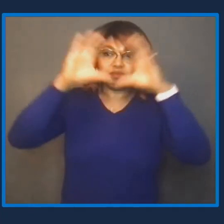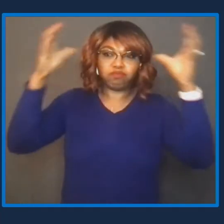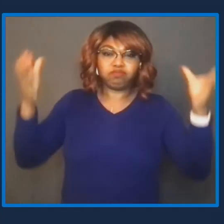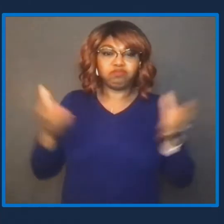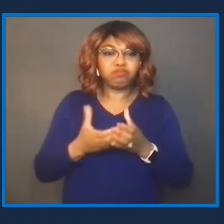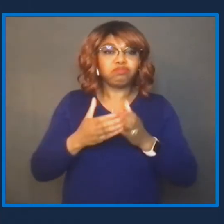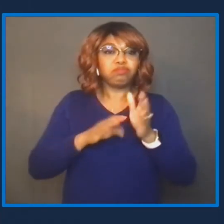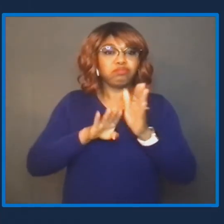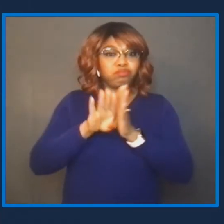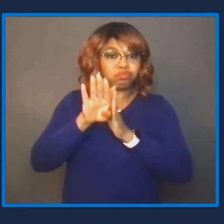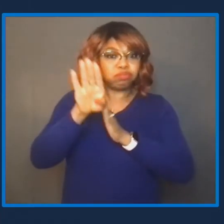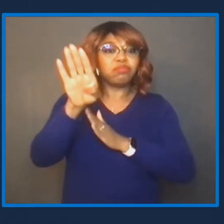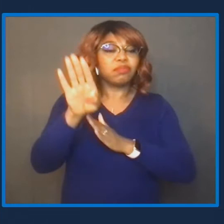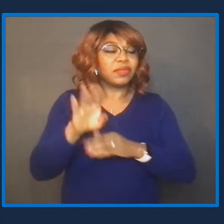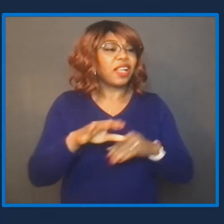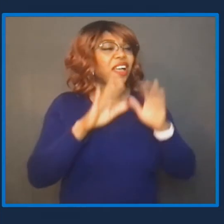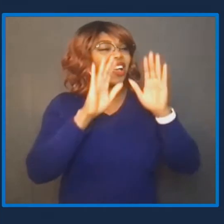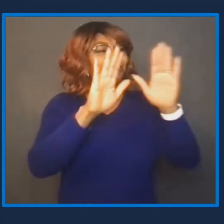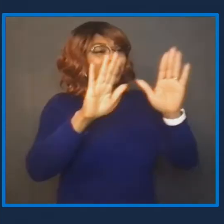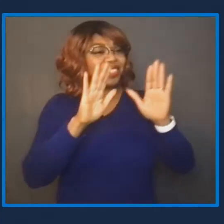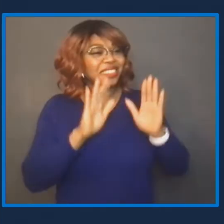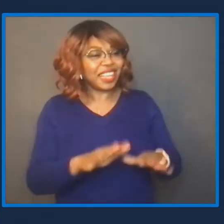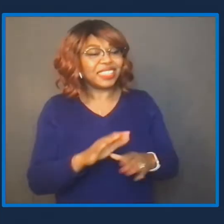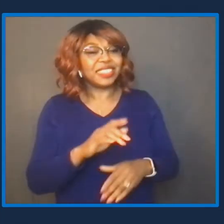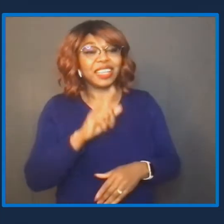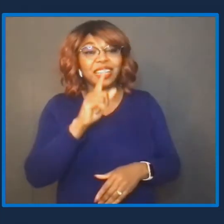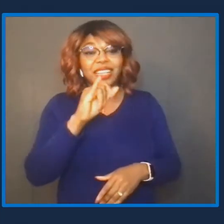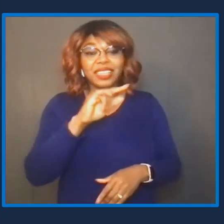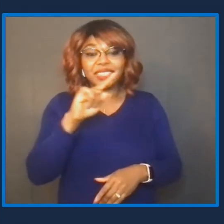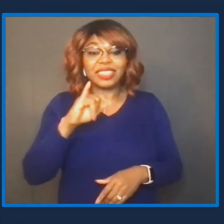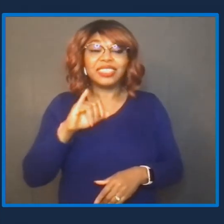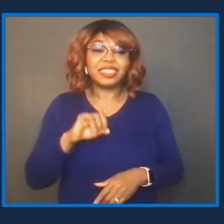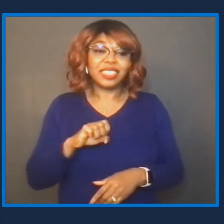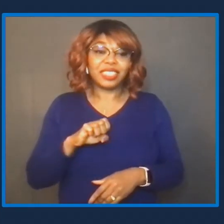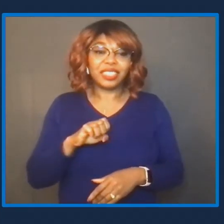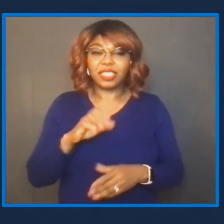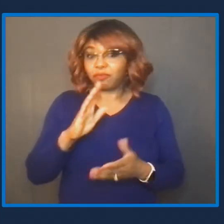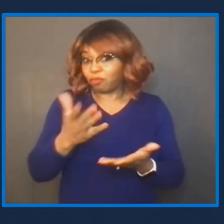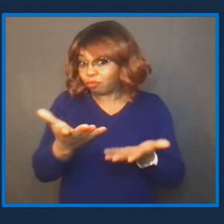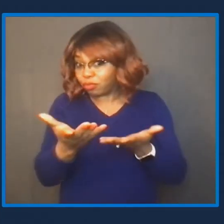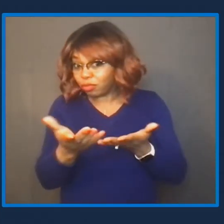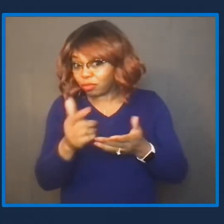Fantastic. Lizzie, how does that resonate with you? Did you feel a global presence this year?